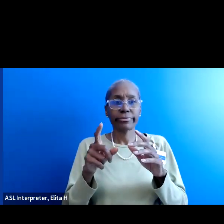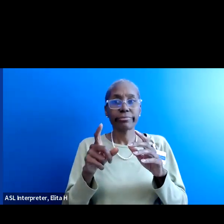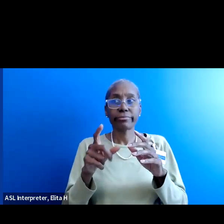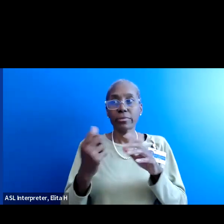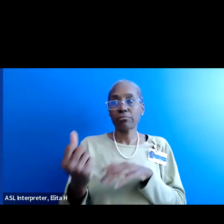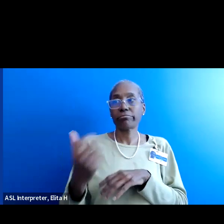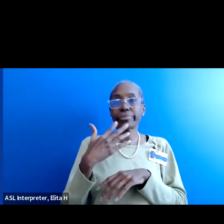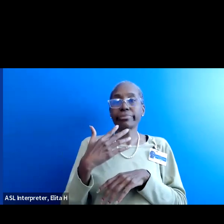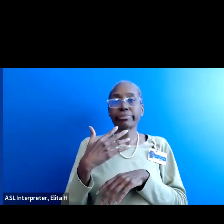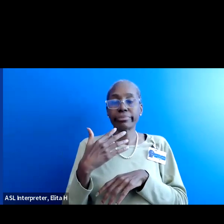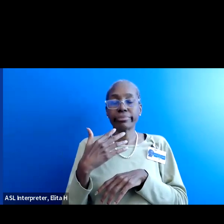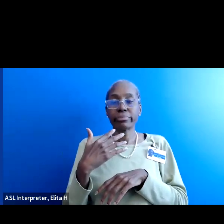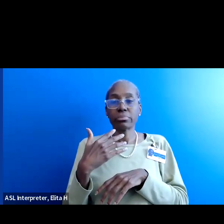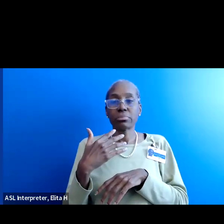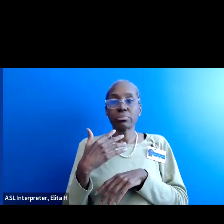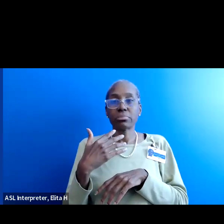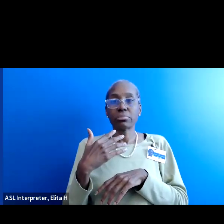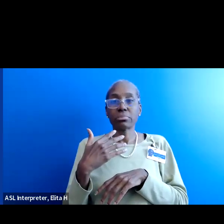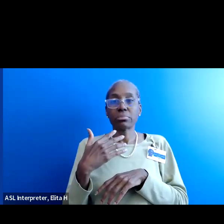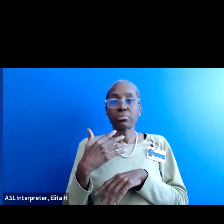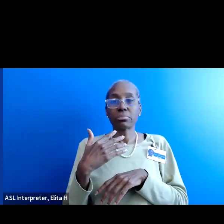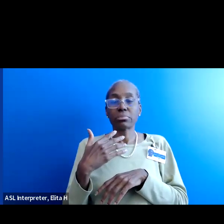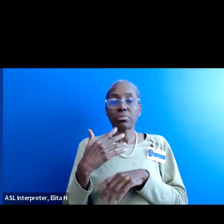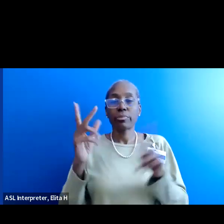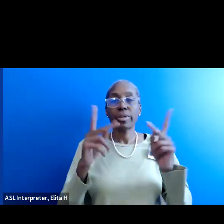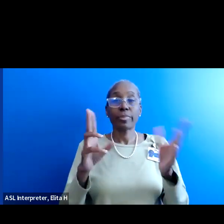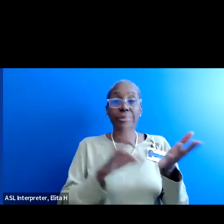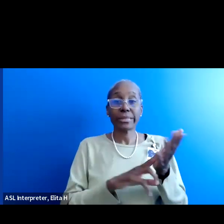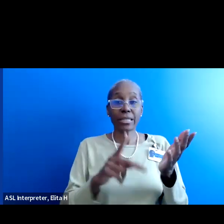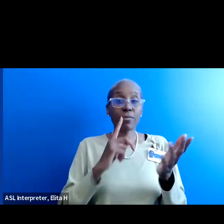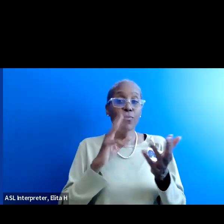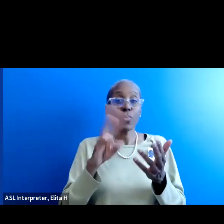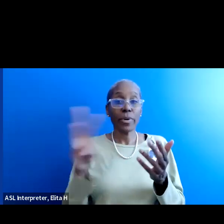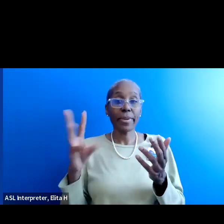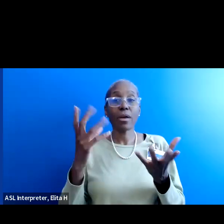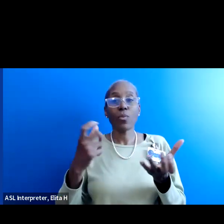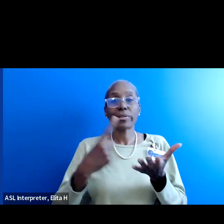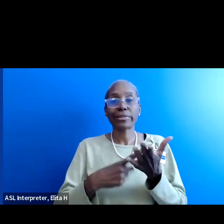folks signed up for the webinar. So I do want to go through those fairly quickly.